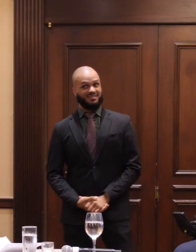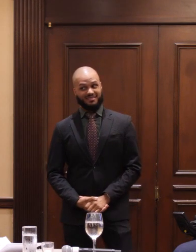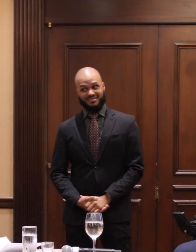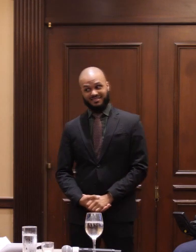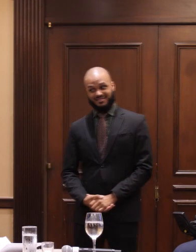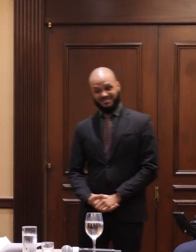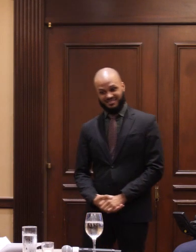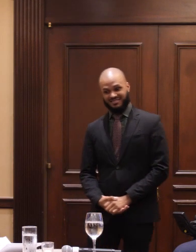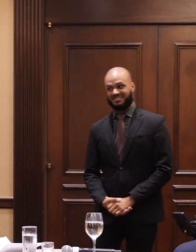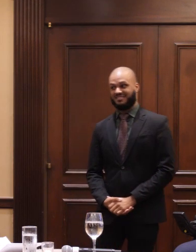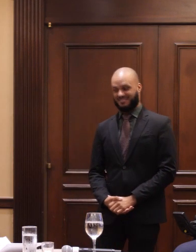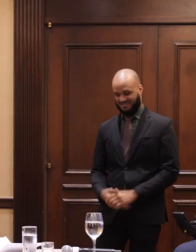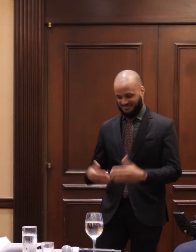That is a big frigging deal.